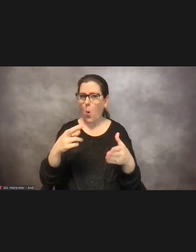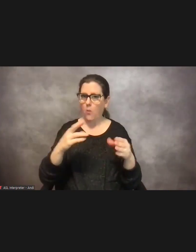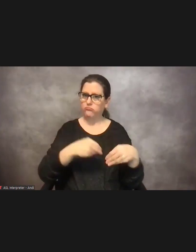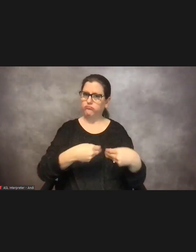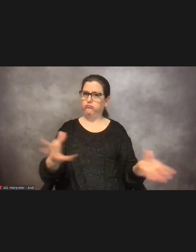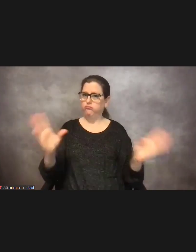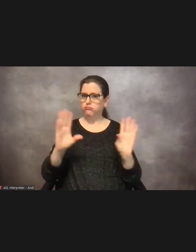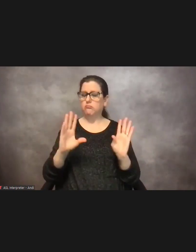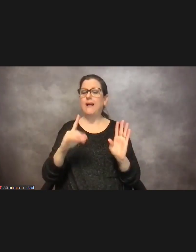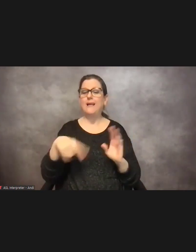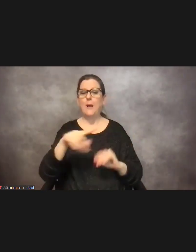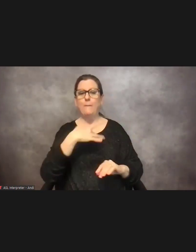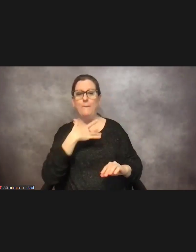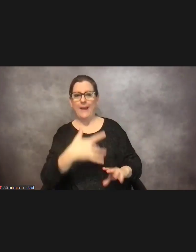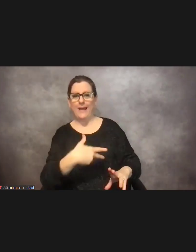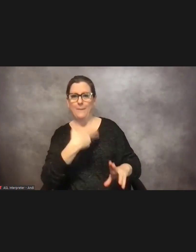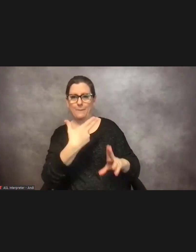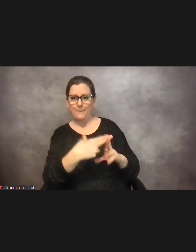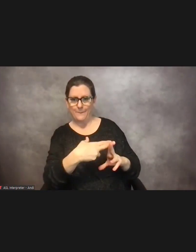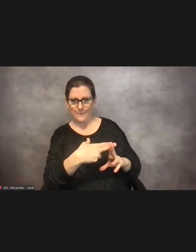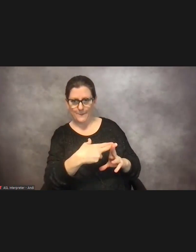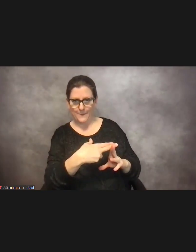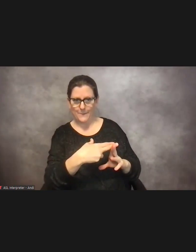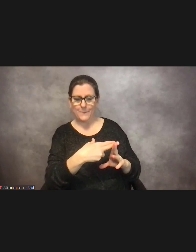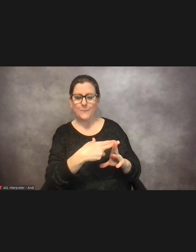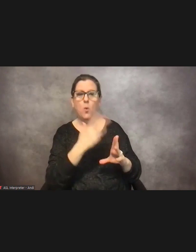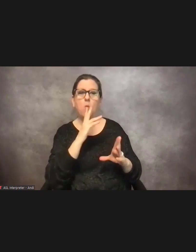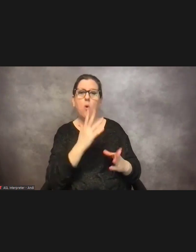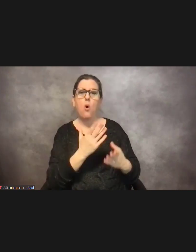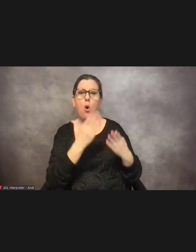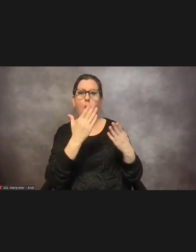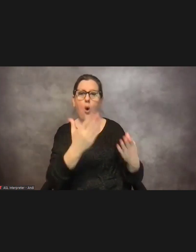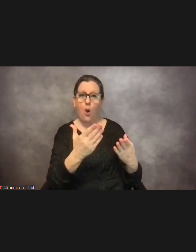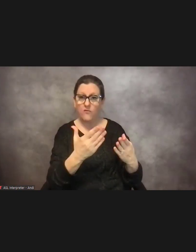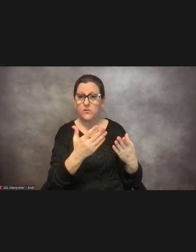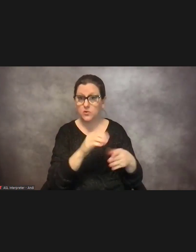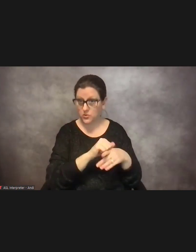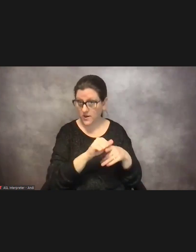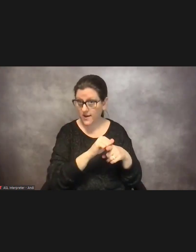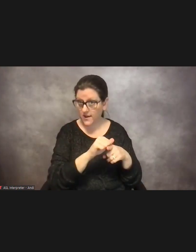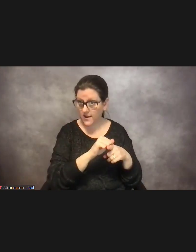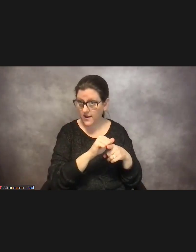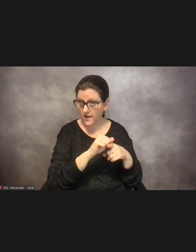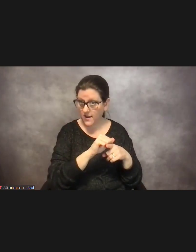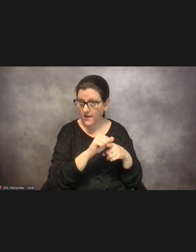may mention, as Terry referred to earlier, that they will offer you